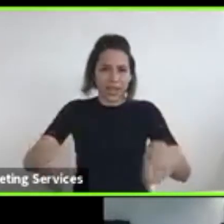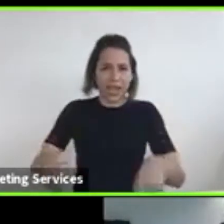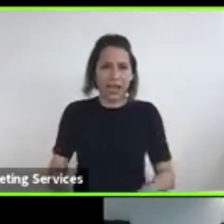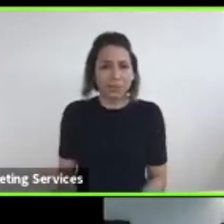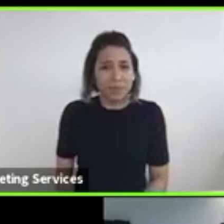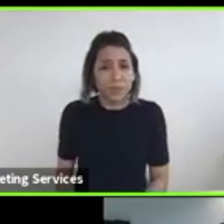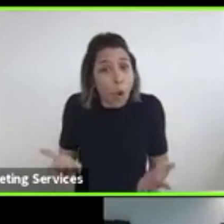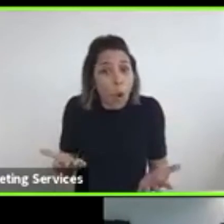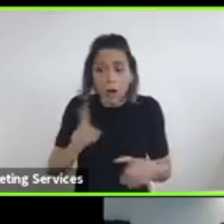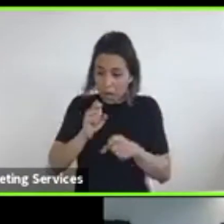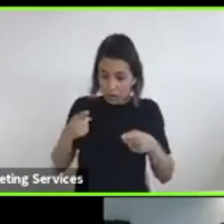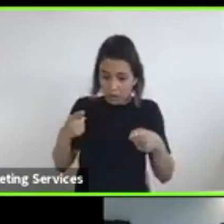IT. BECAUSE IT'S PART OF IT.